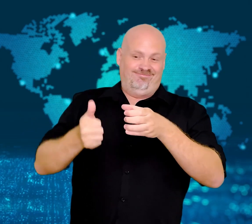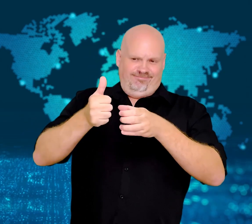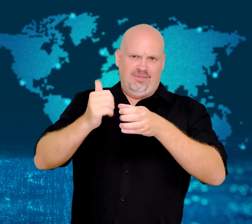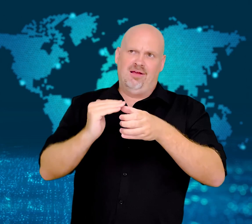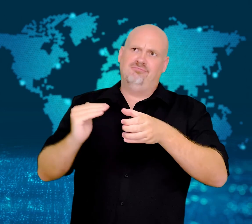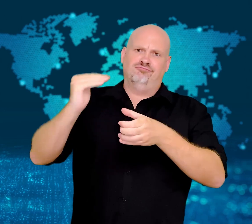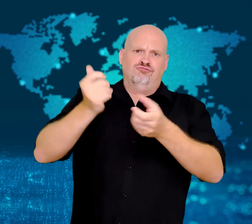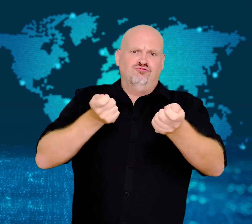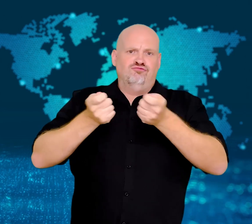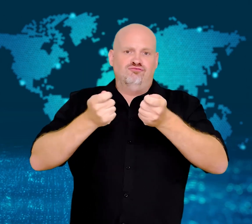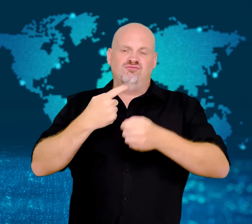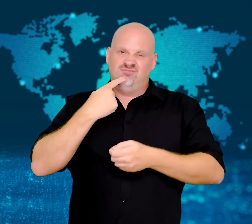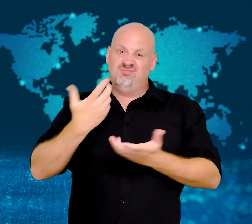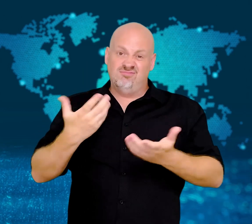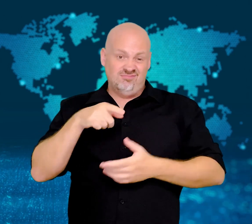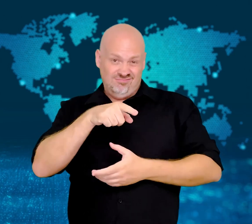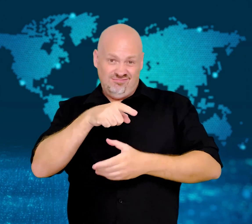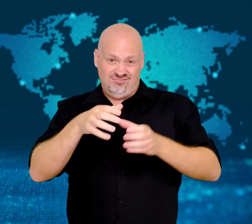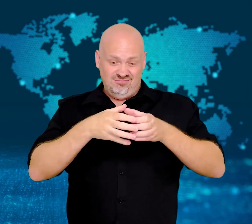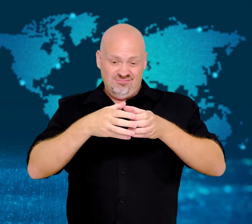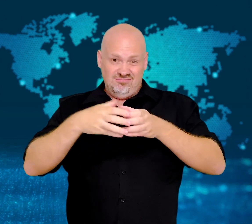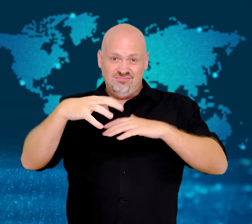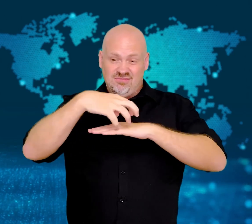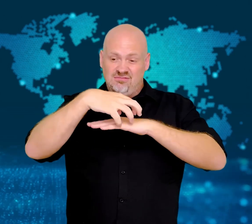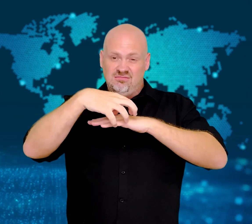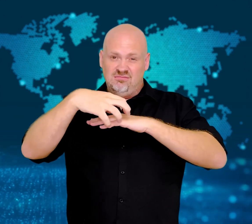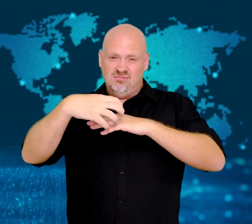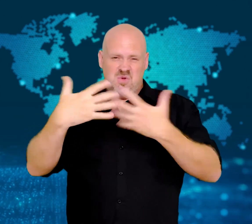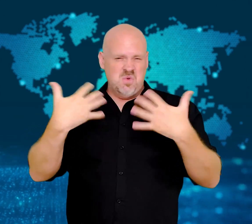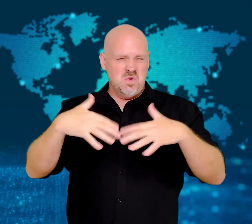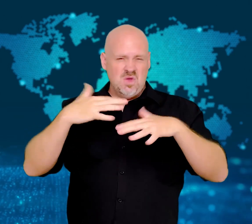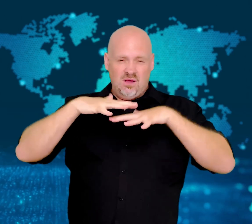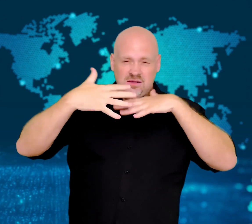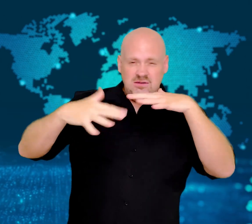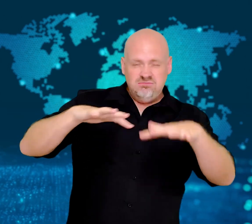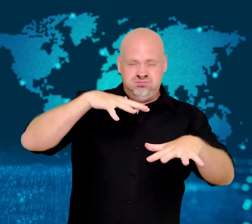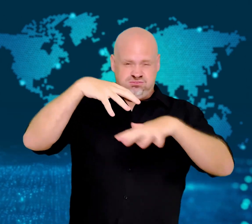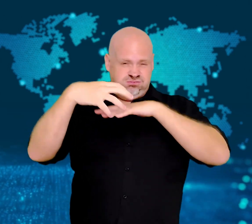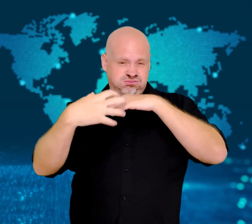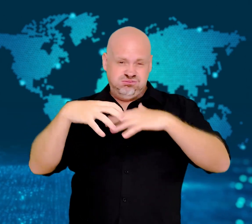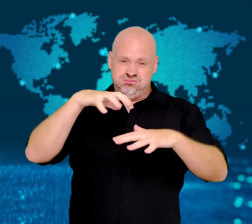The parent company said it had hit "adverse conditions,"